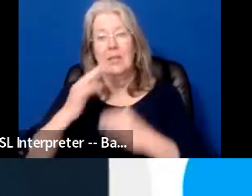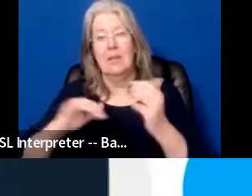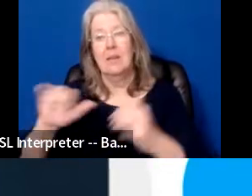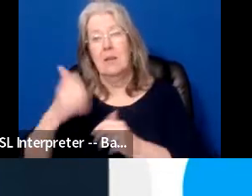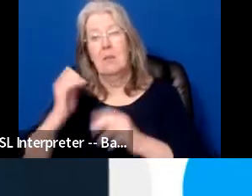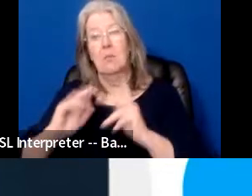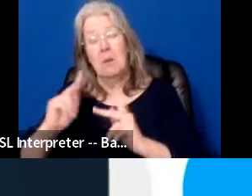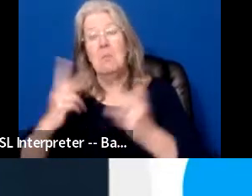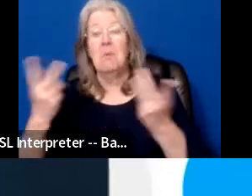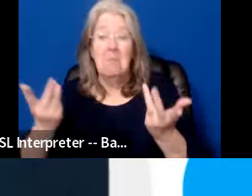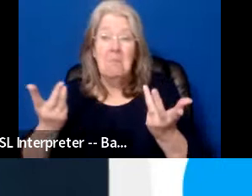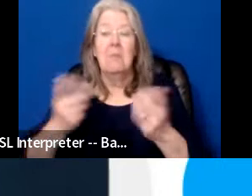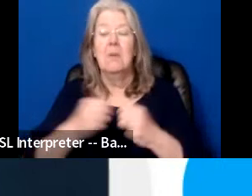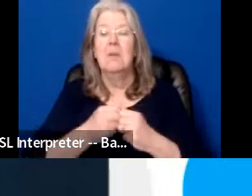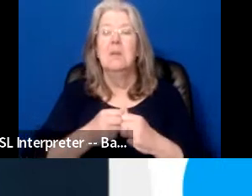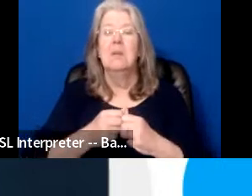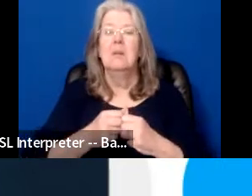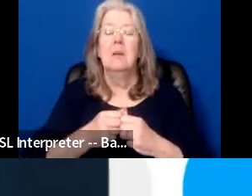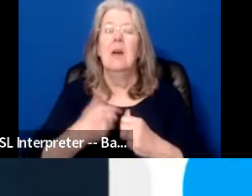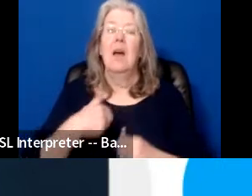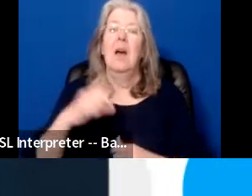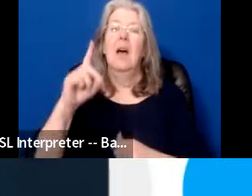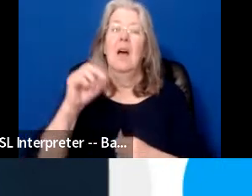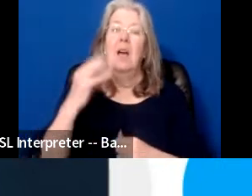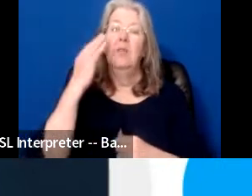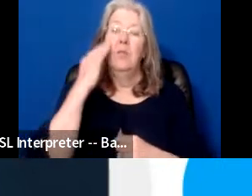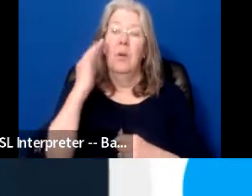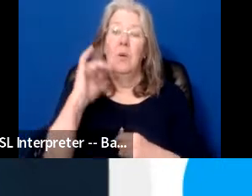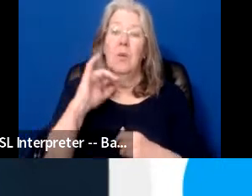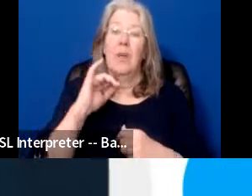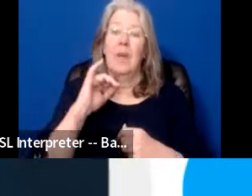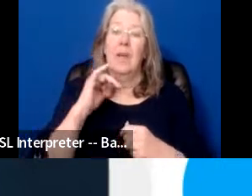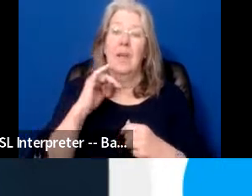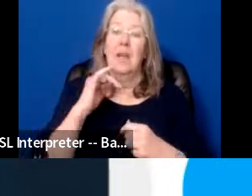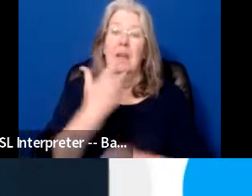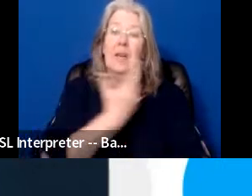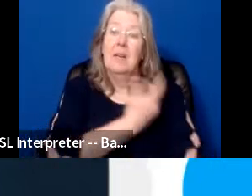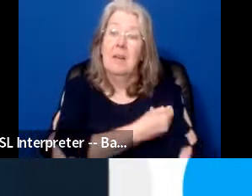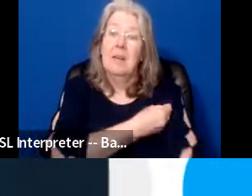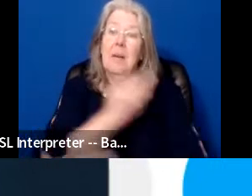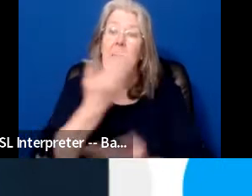And, you know, I do know that having the vaccine may not be a guarantee that you're not going